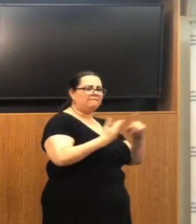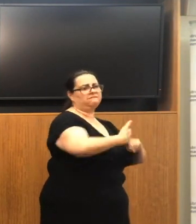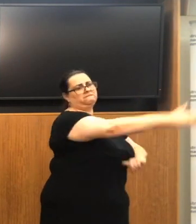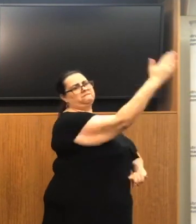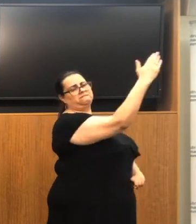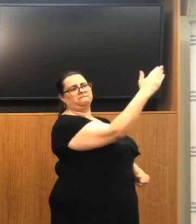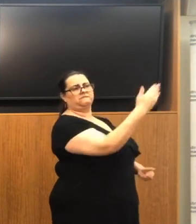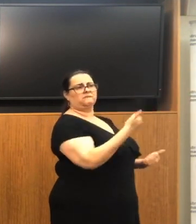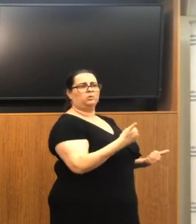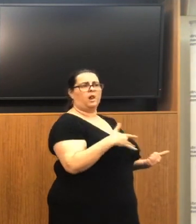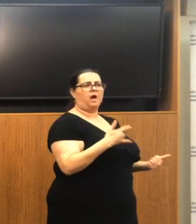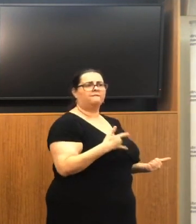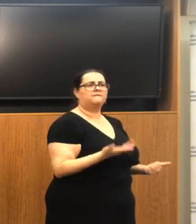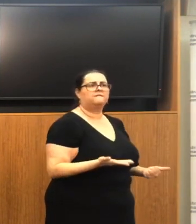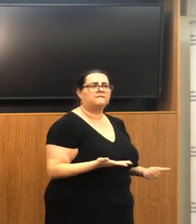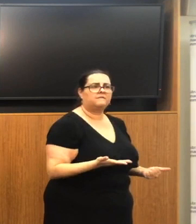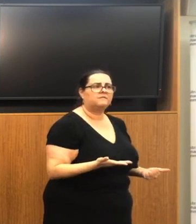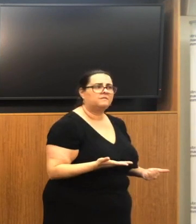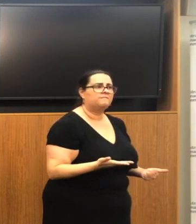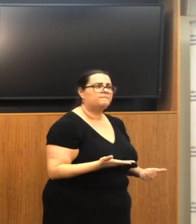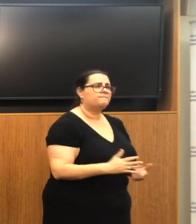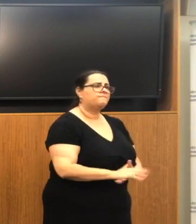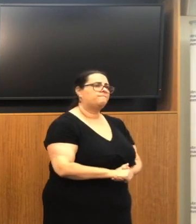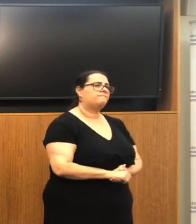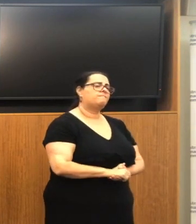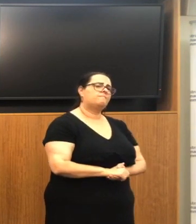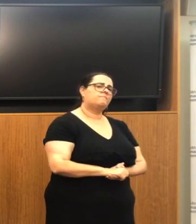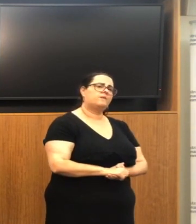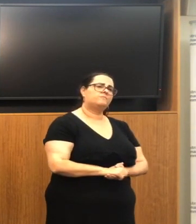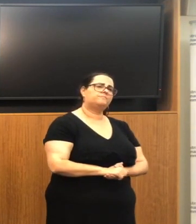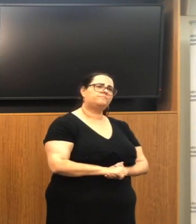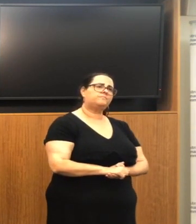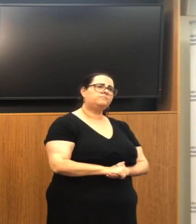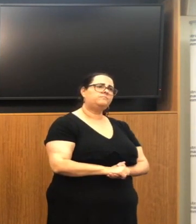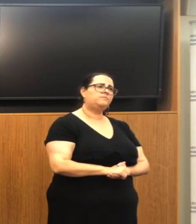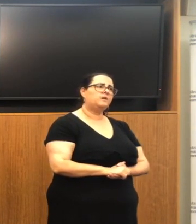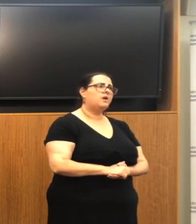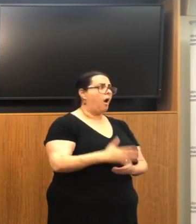for myself and have an actual future that I could plan.